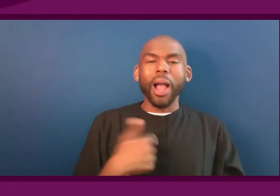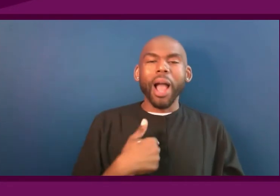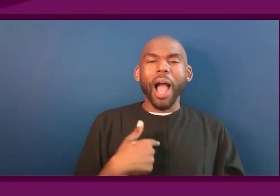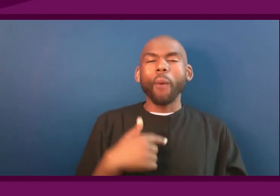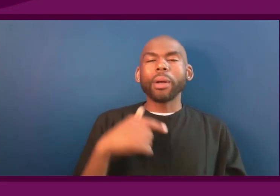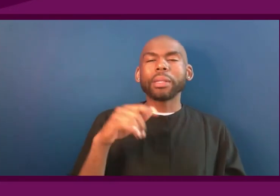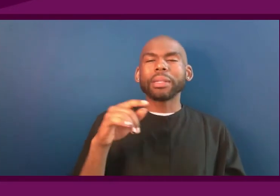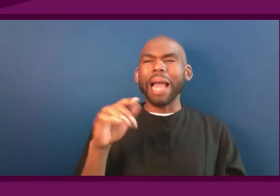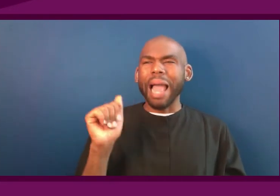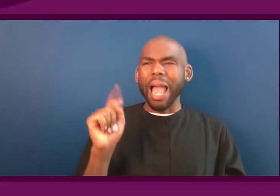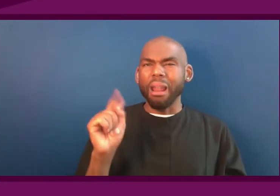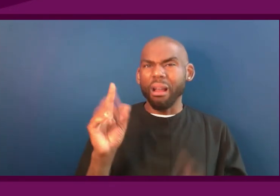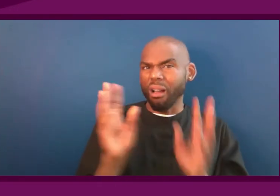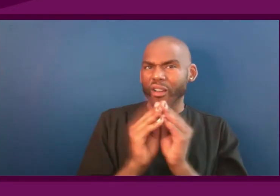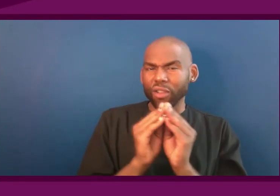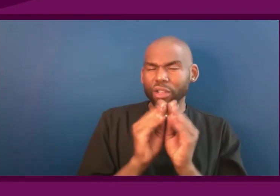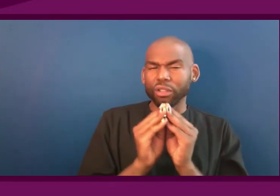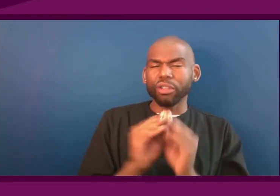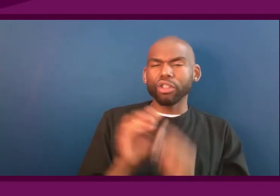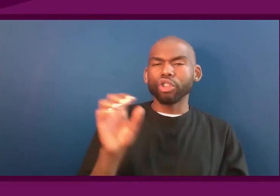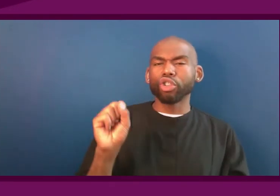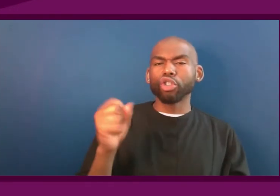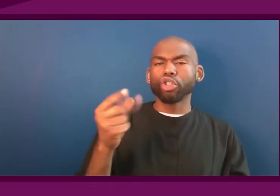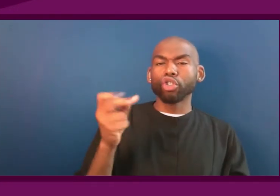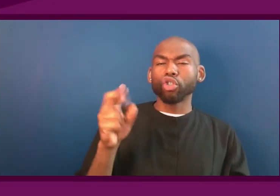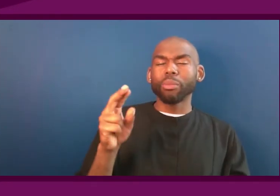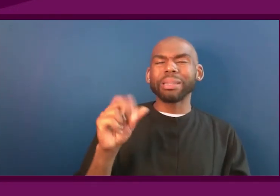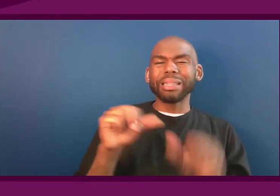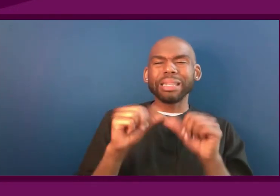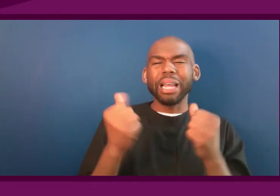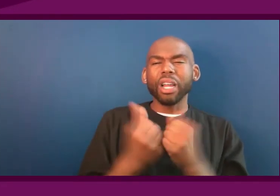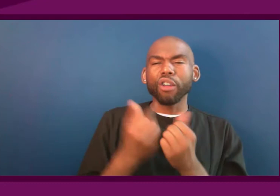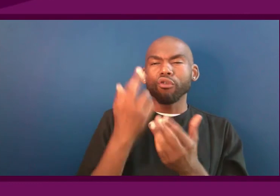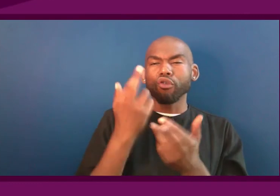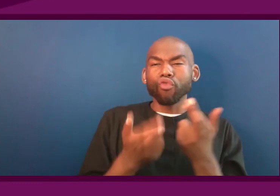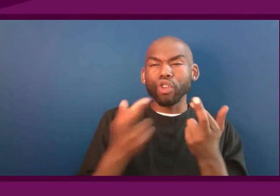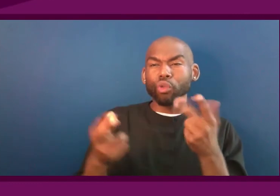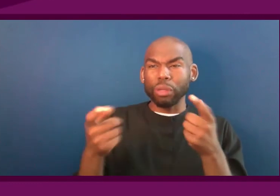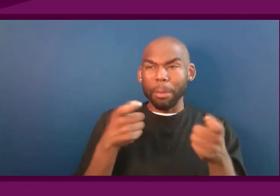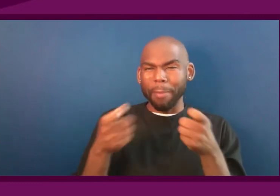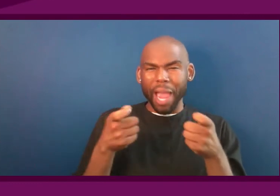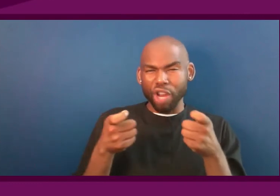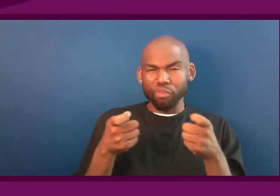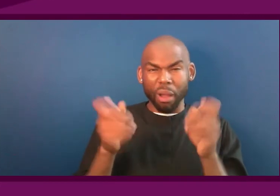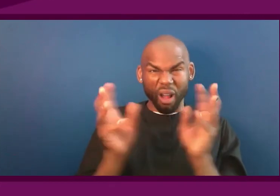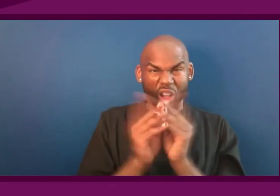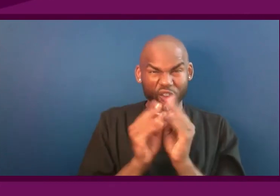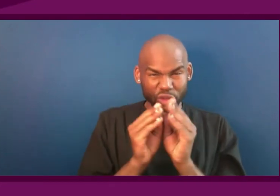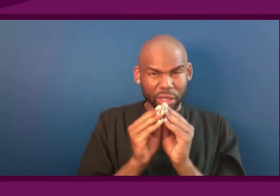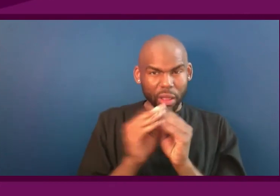long we were going to go be before our community was included. And it got to 15 categories and